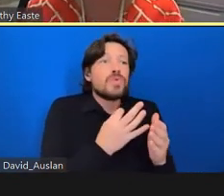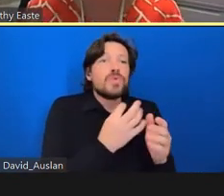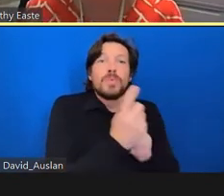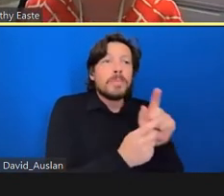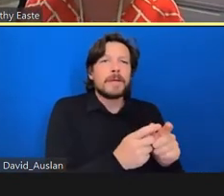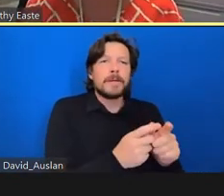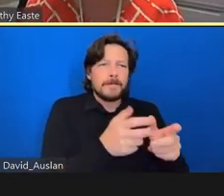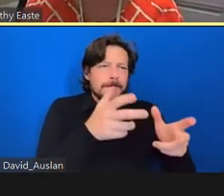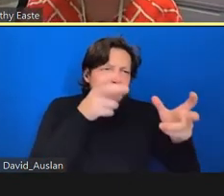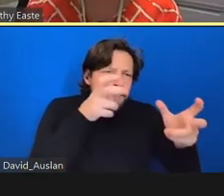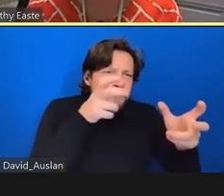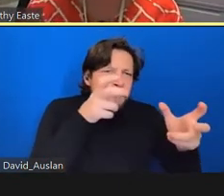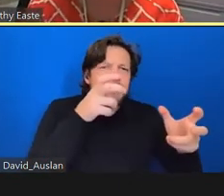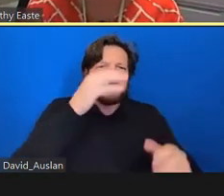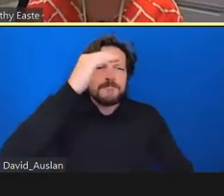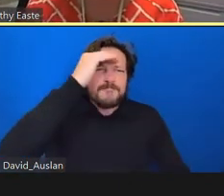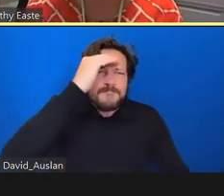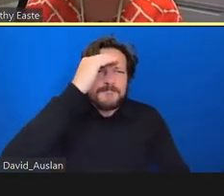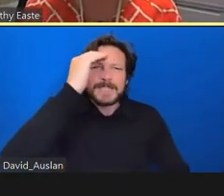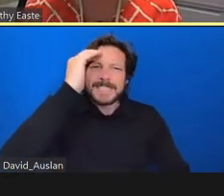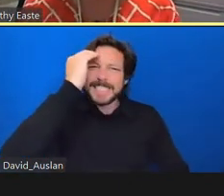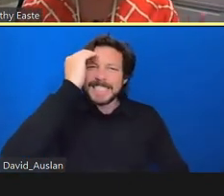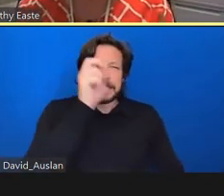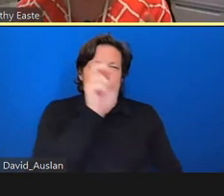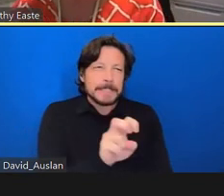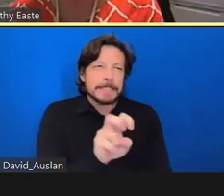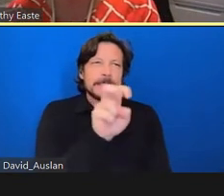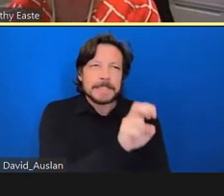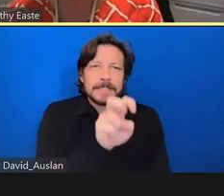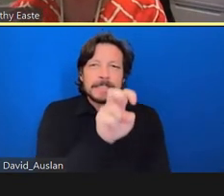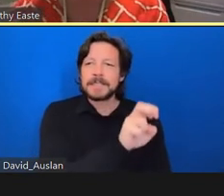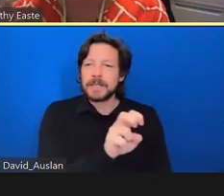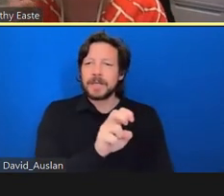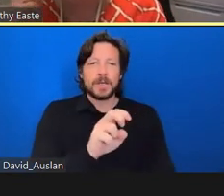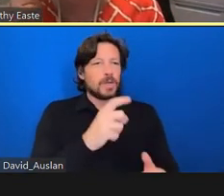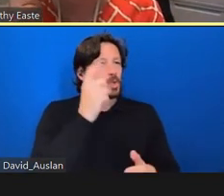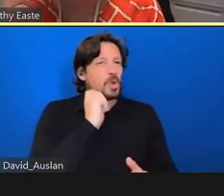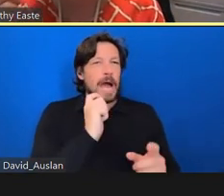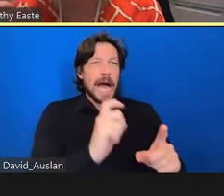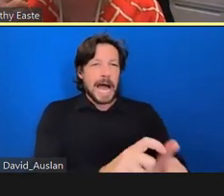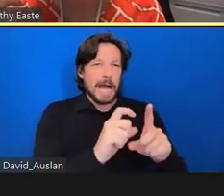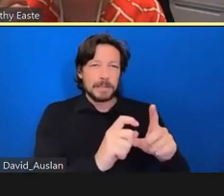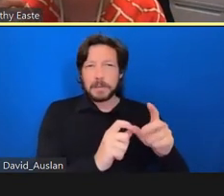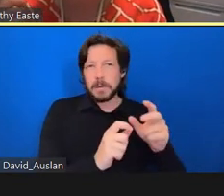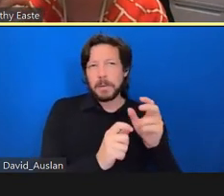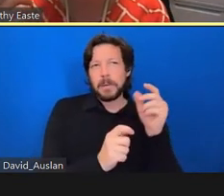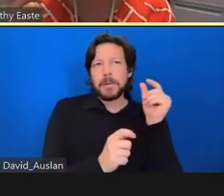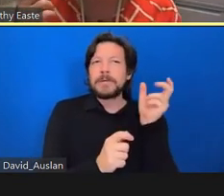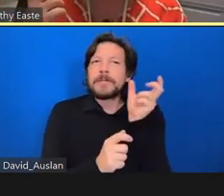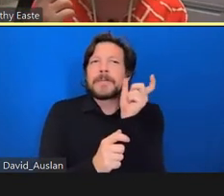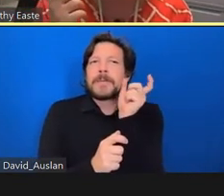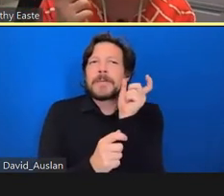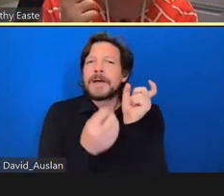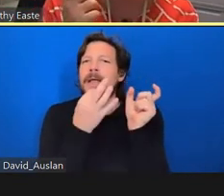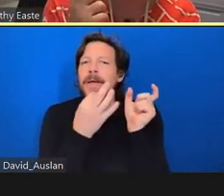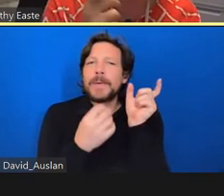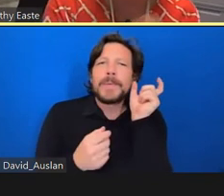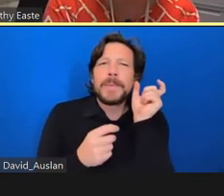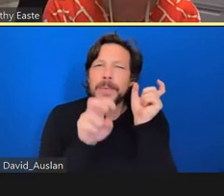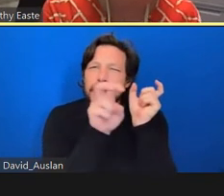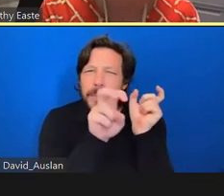really difficult where I'm trying to lipread and trying to listen with what I can hear and watch